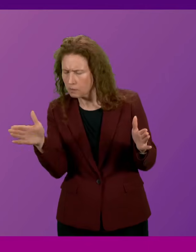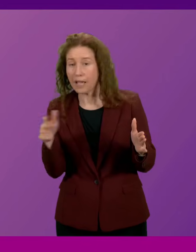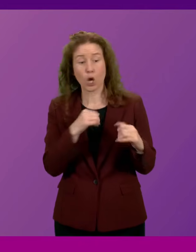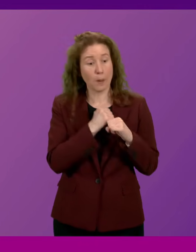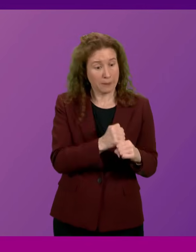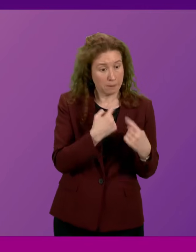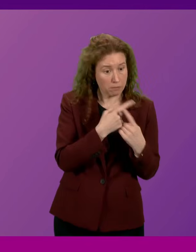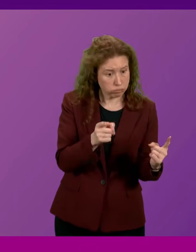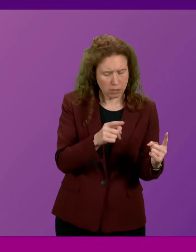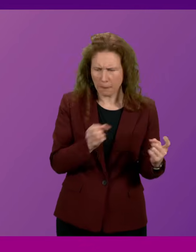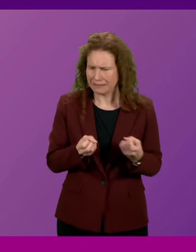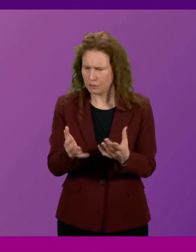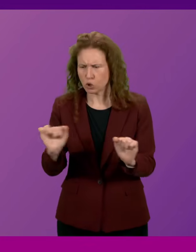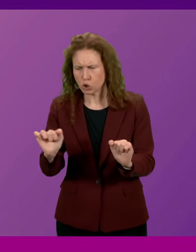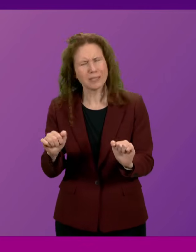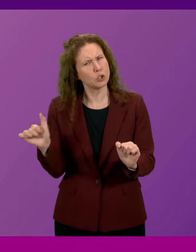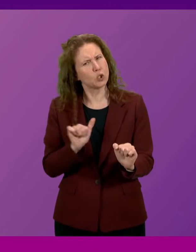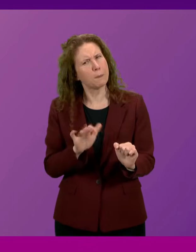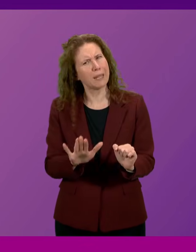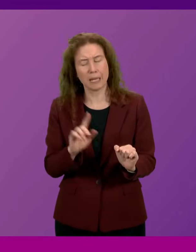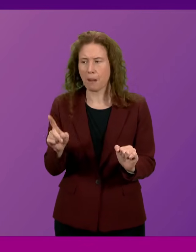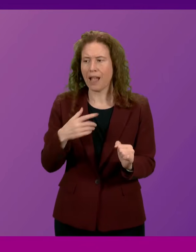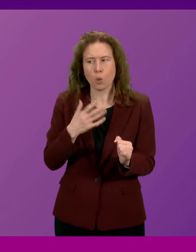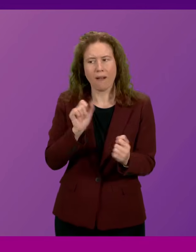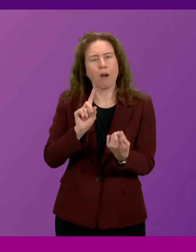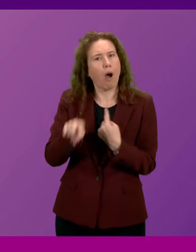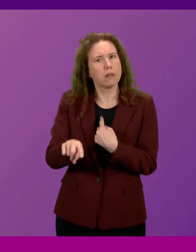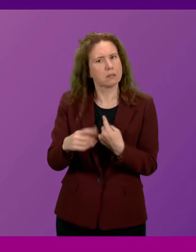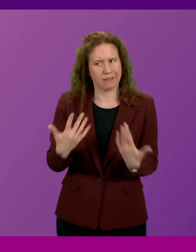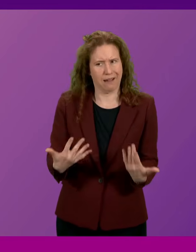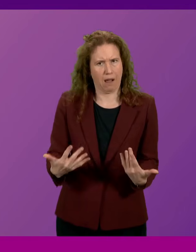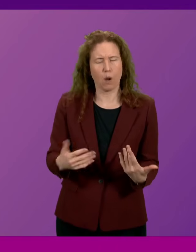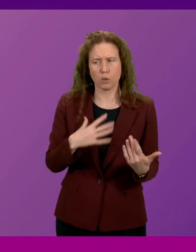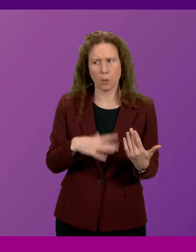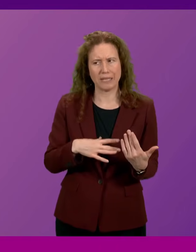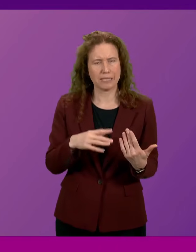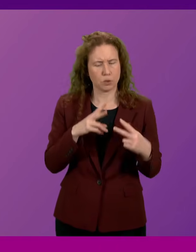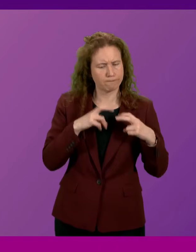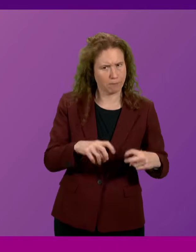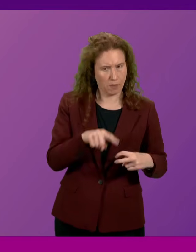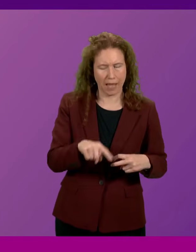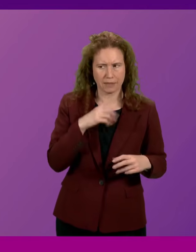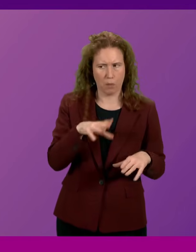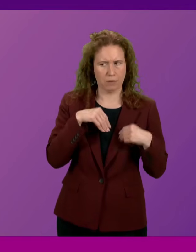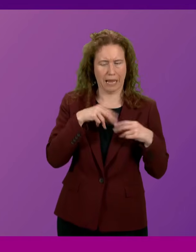been made, delivery should be put in place. I do not have the answer at the front of my mind just now, so I will take that away and explore it.